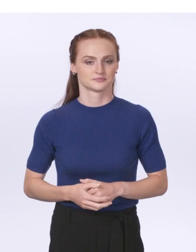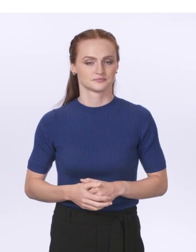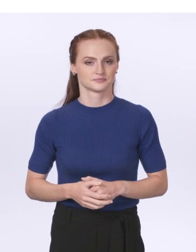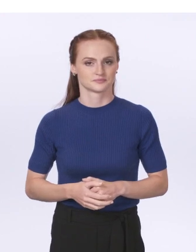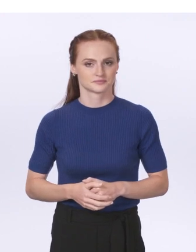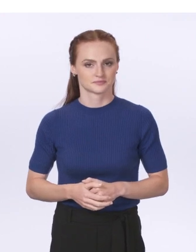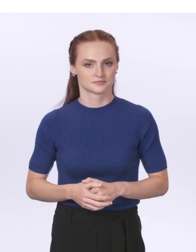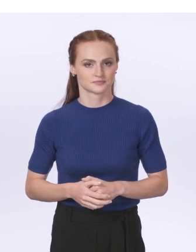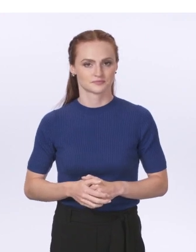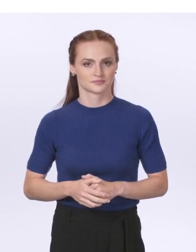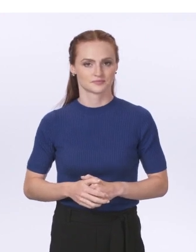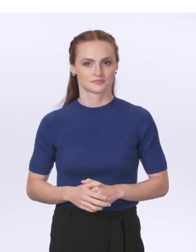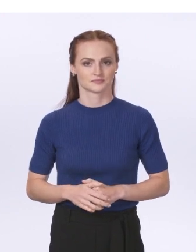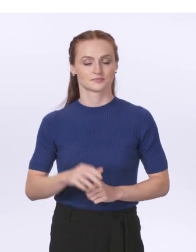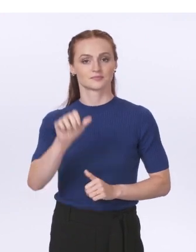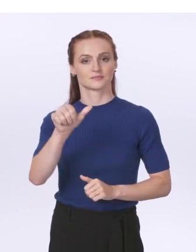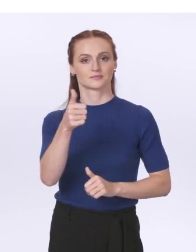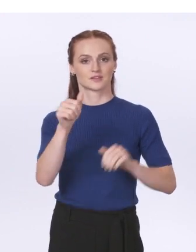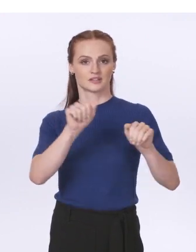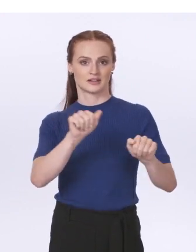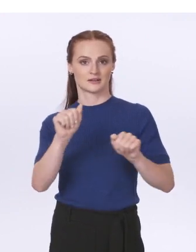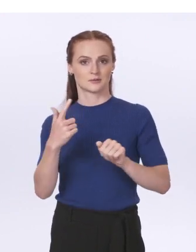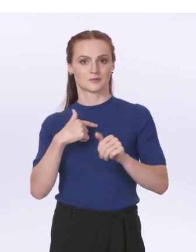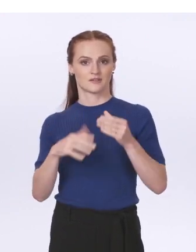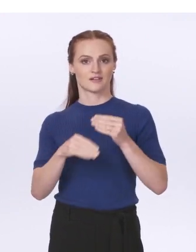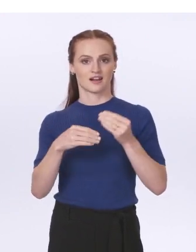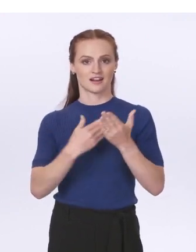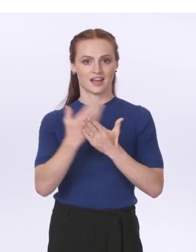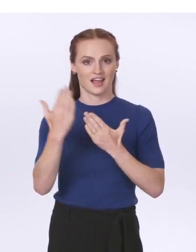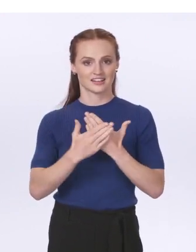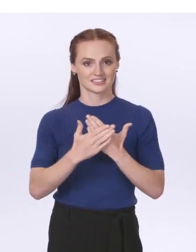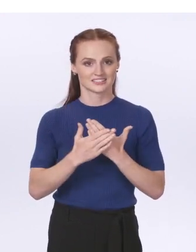Another capability we’ve added to Hands is the fast motion mode,